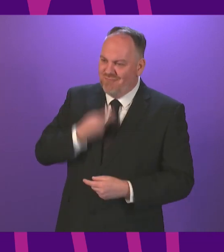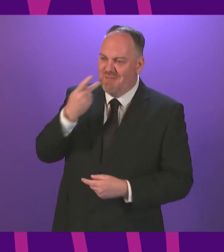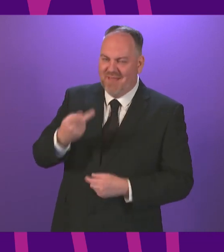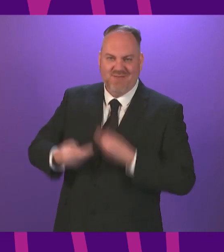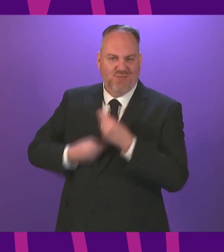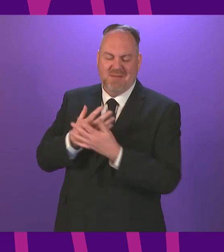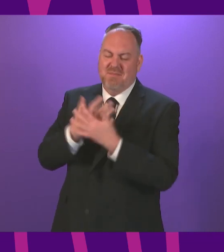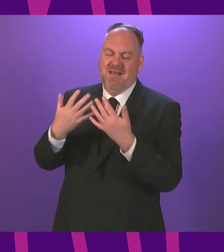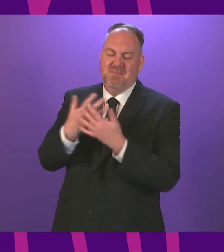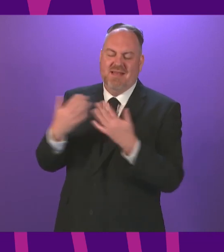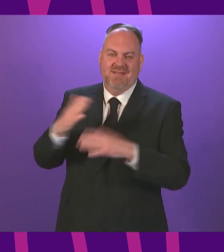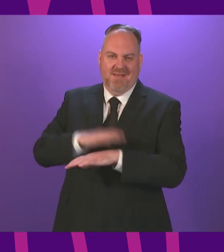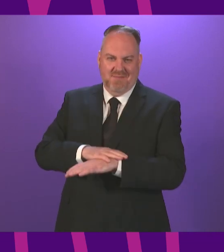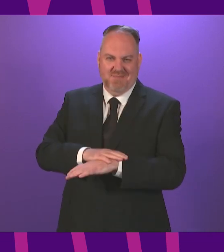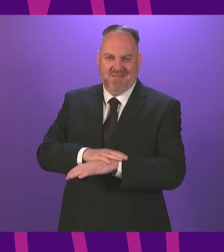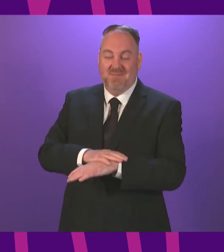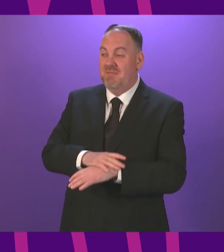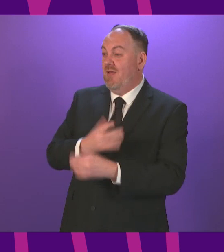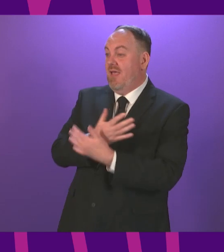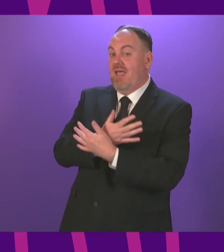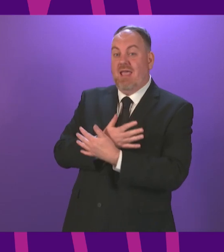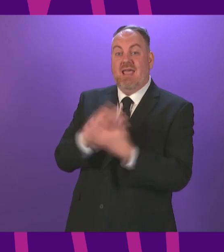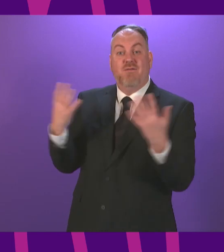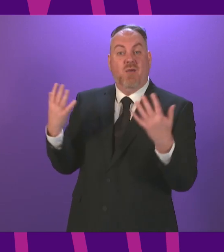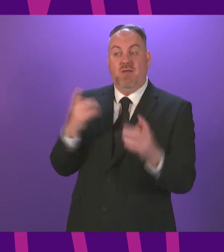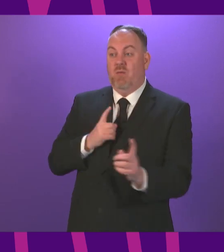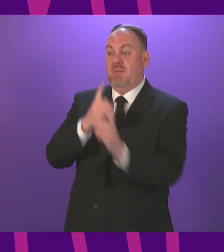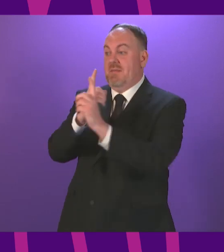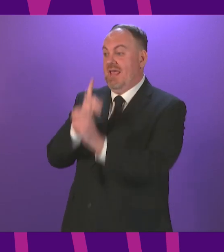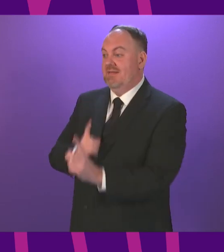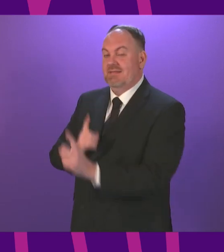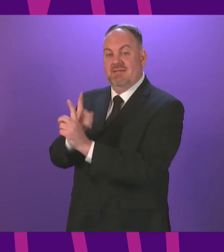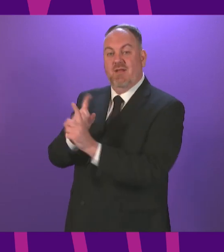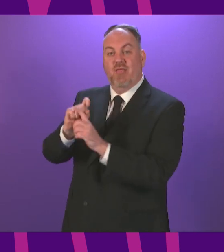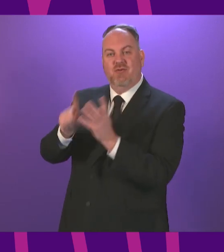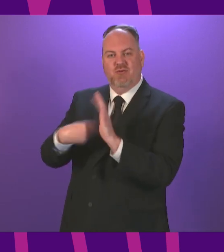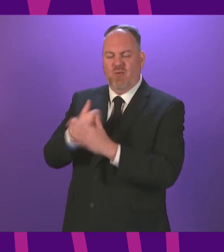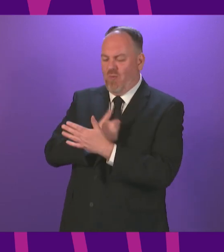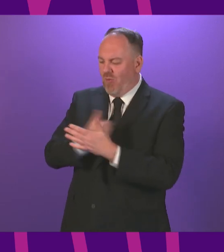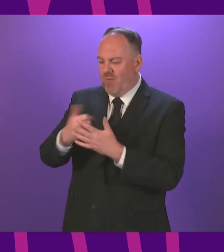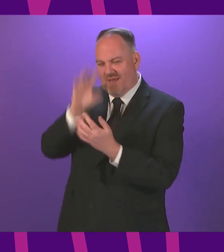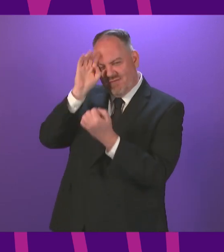It seemed that the Duke of Edinburgh left lasting impressions on many others, too. Some were less